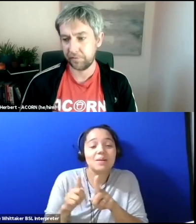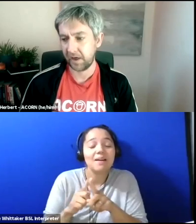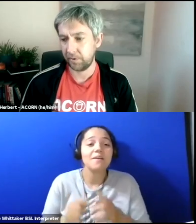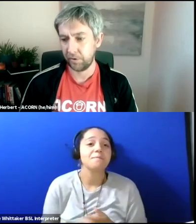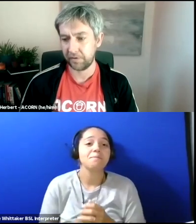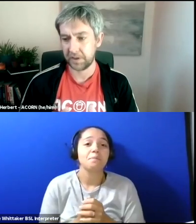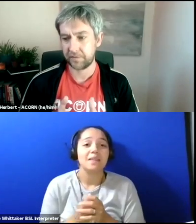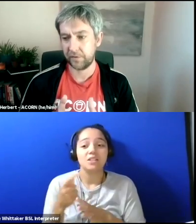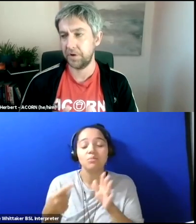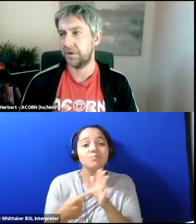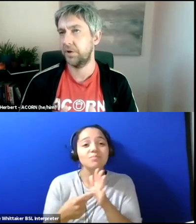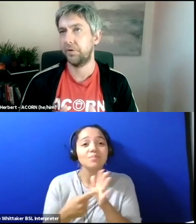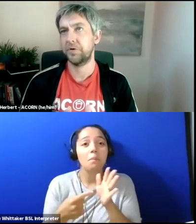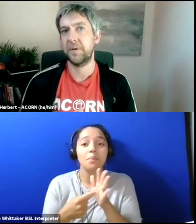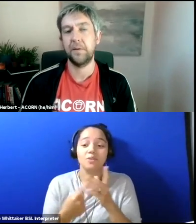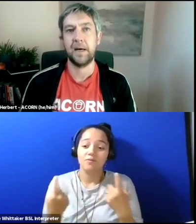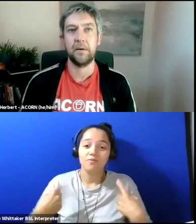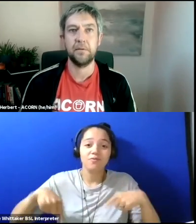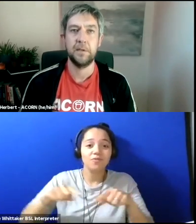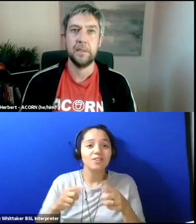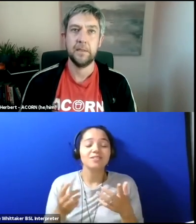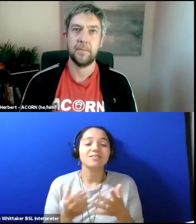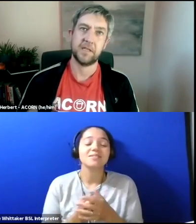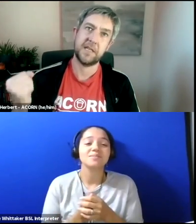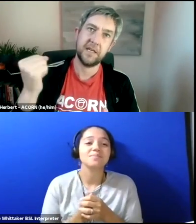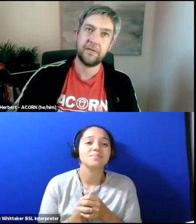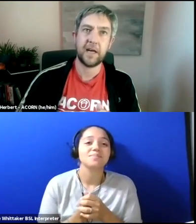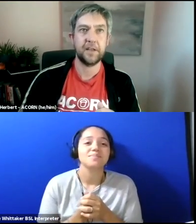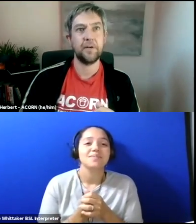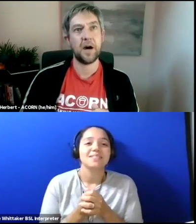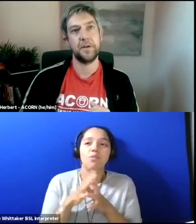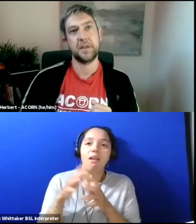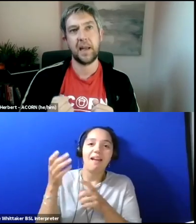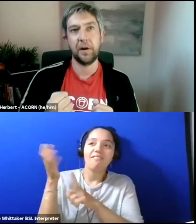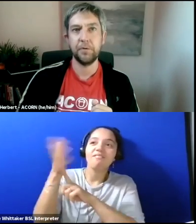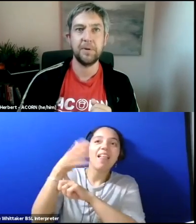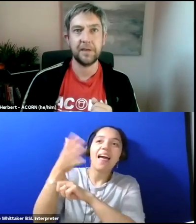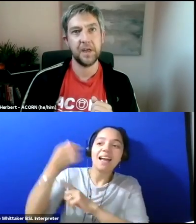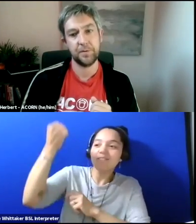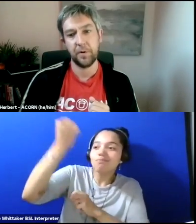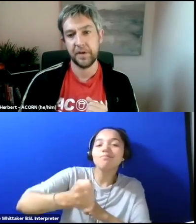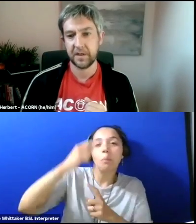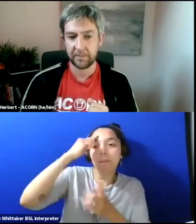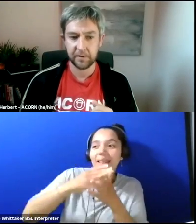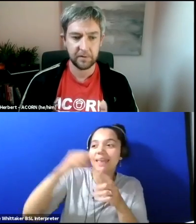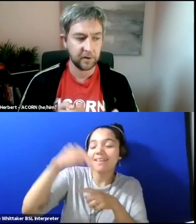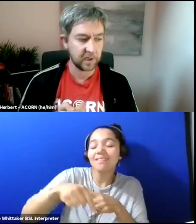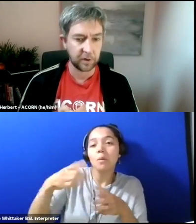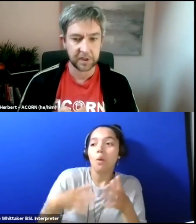I think one of the really important things for us has not just been about sticking a flag in the ground and saying "we believe this, we want this to happen," we've